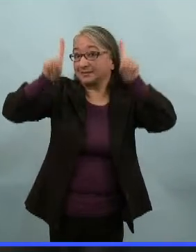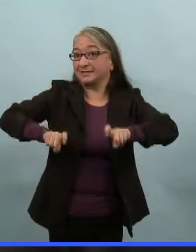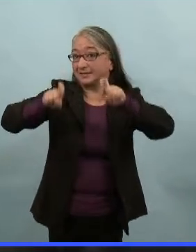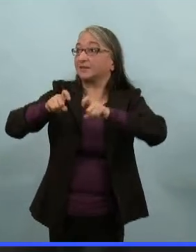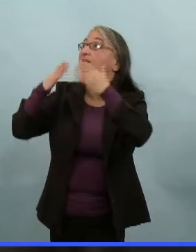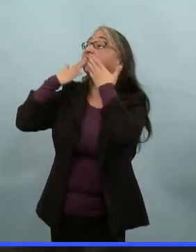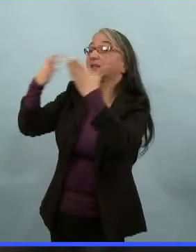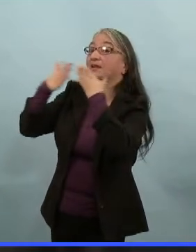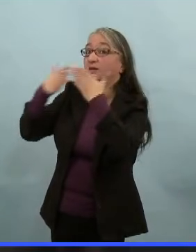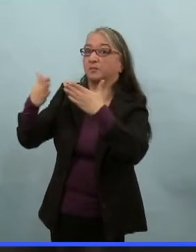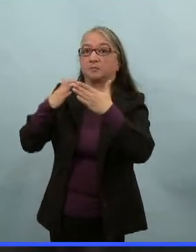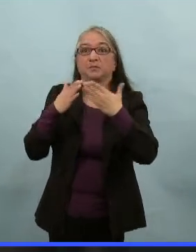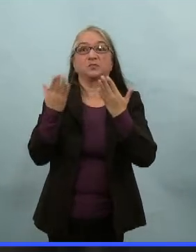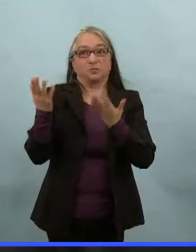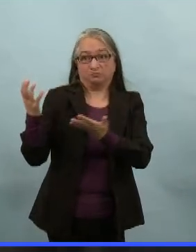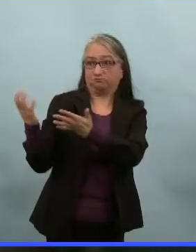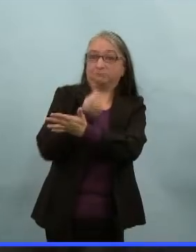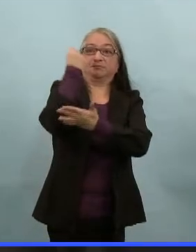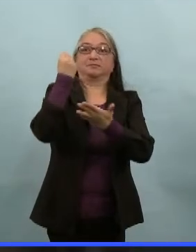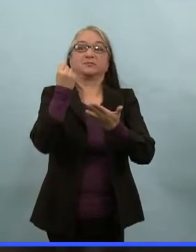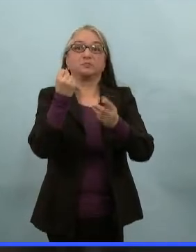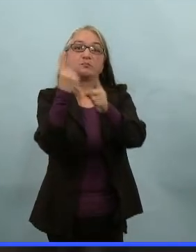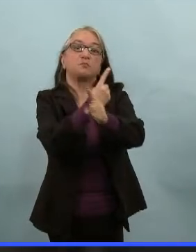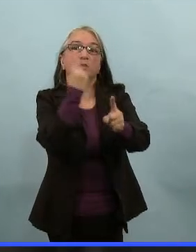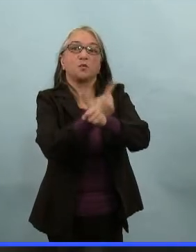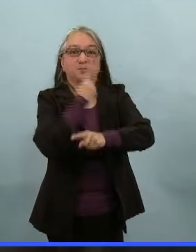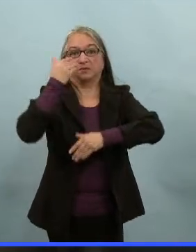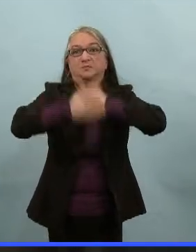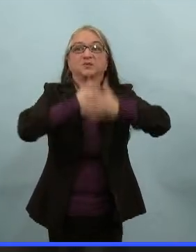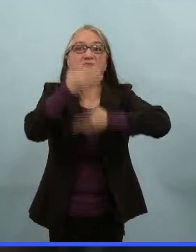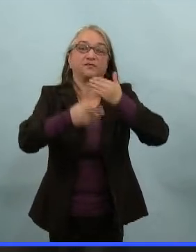in the most appropriate fashion for manitobans as well and once we have further information on that